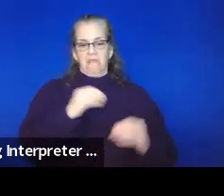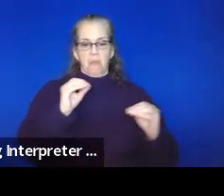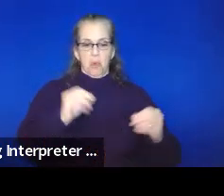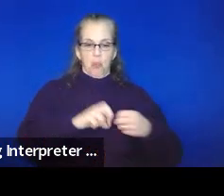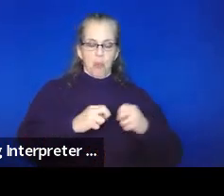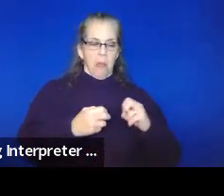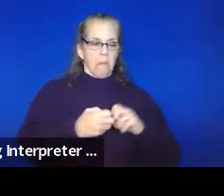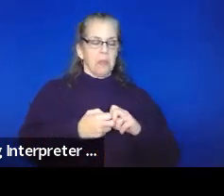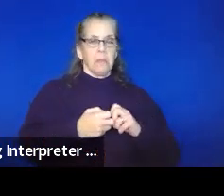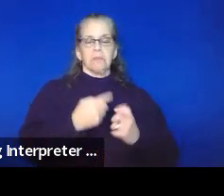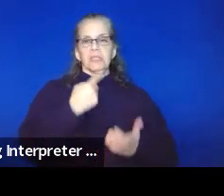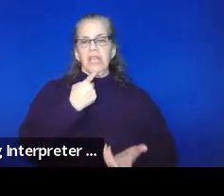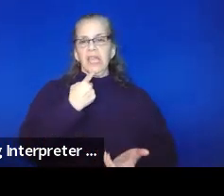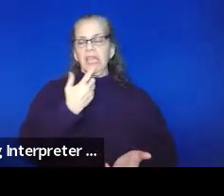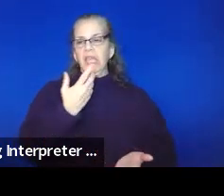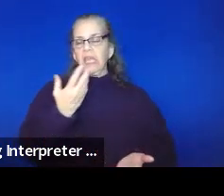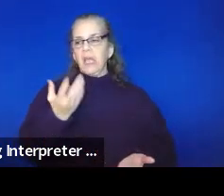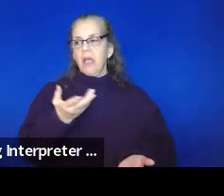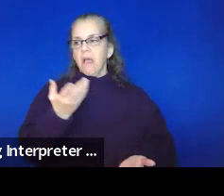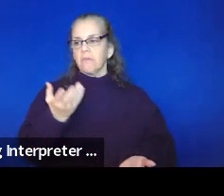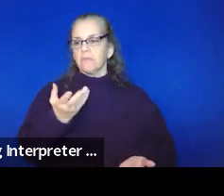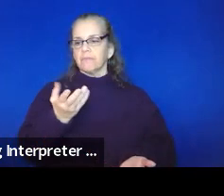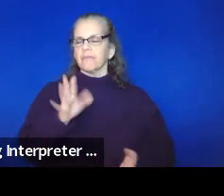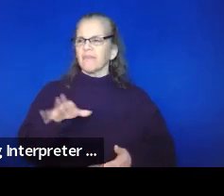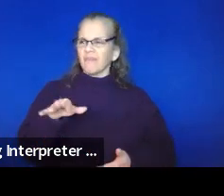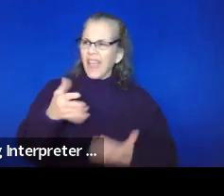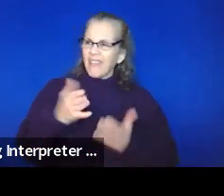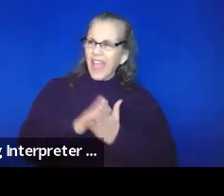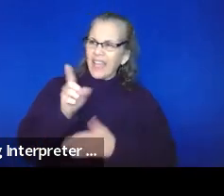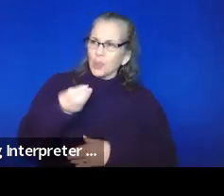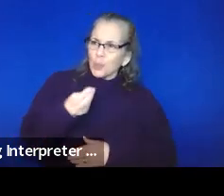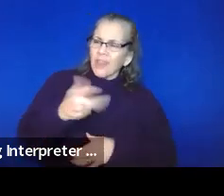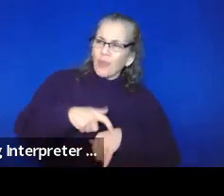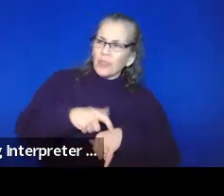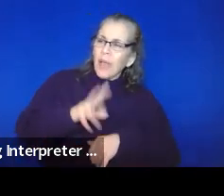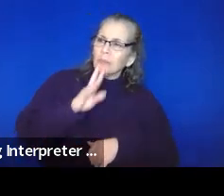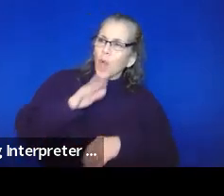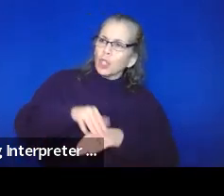problem saying that, look, I've asked you several times to talk slower and I am a teammate